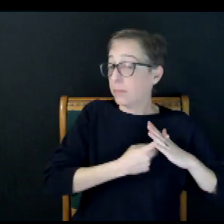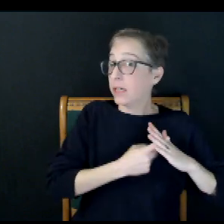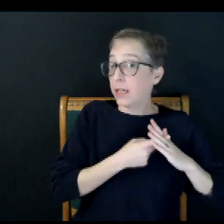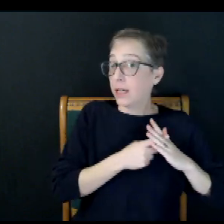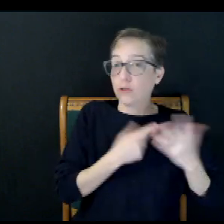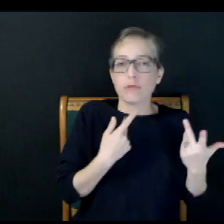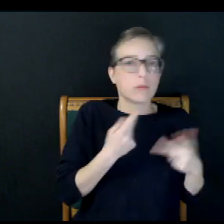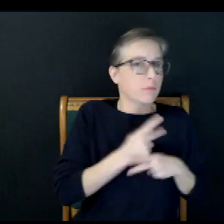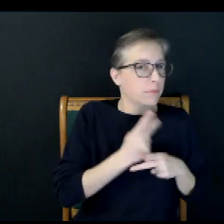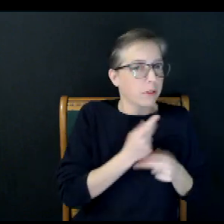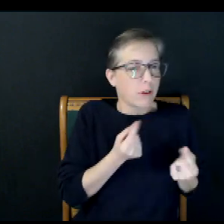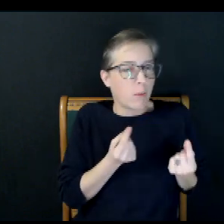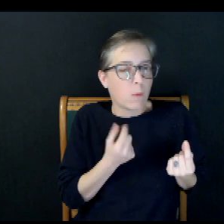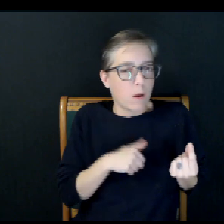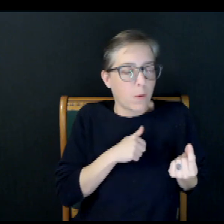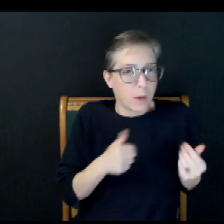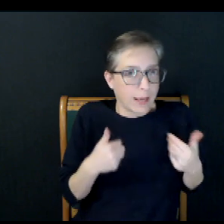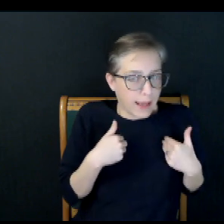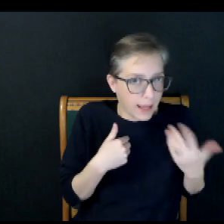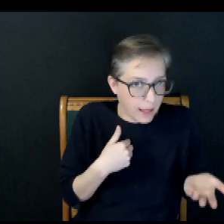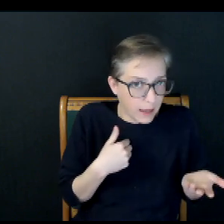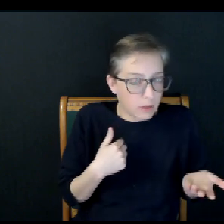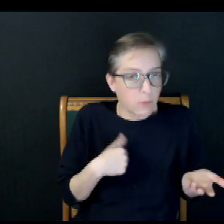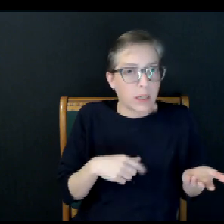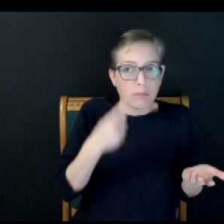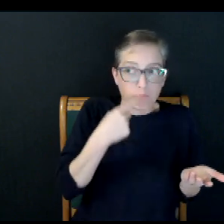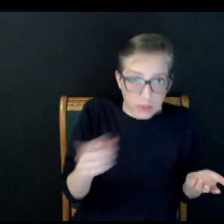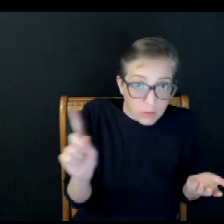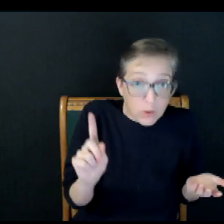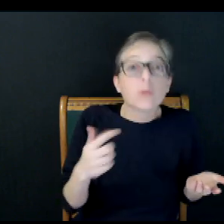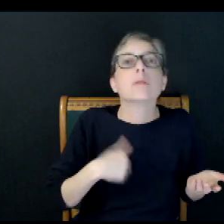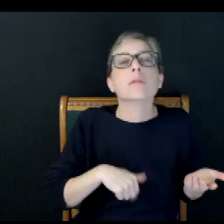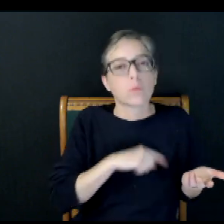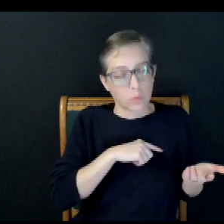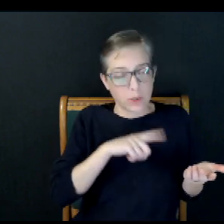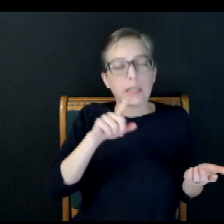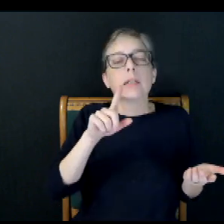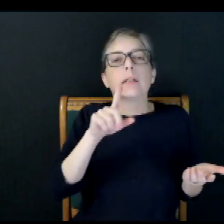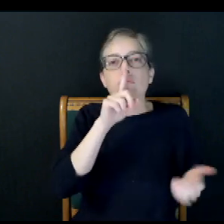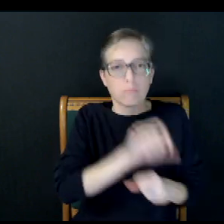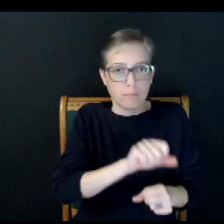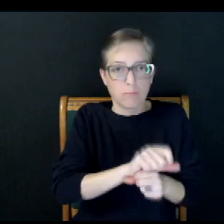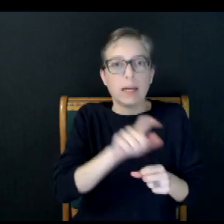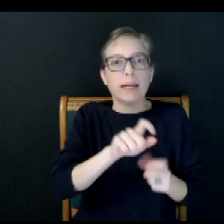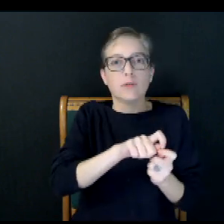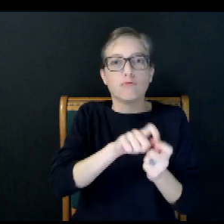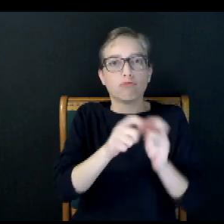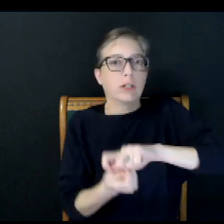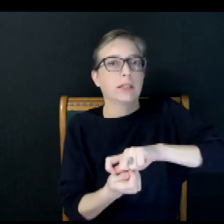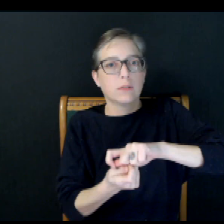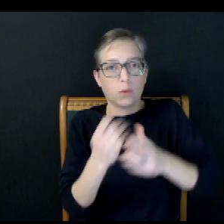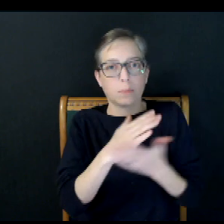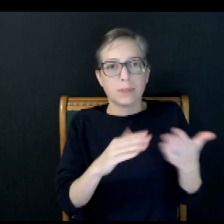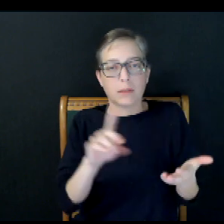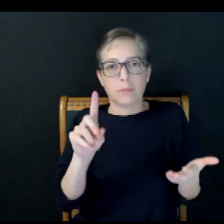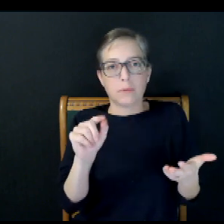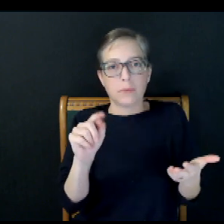to disclose that we did have to transform some of the data. And that transformation was the information that we got.